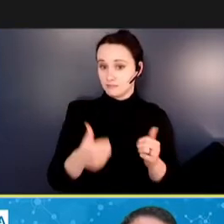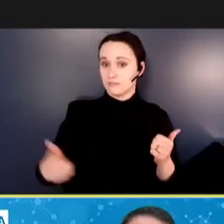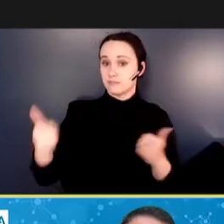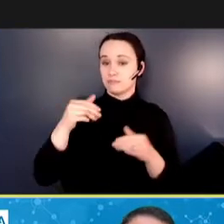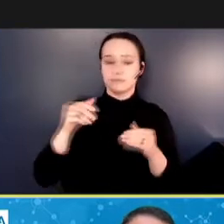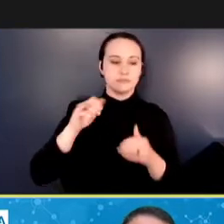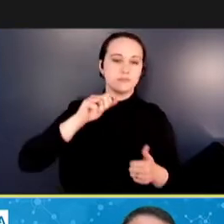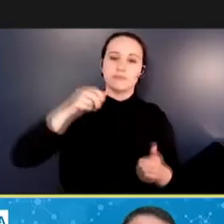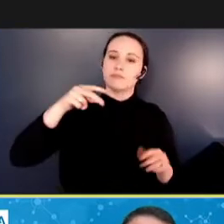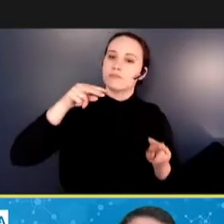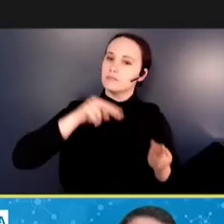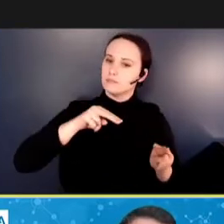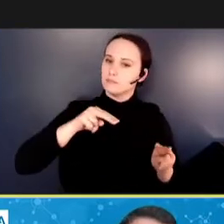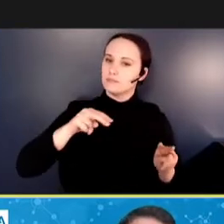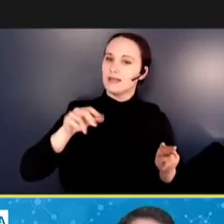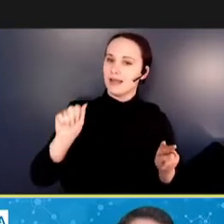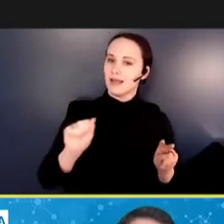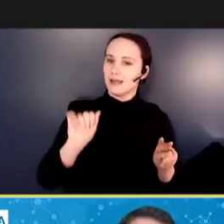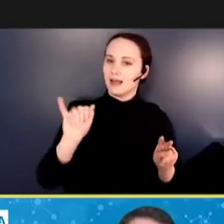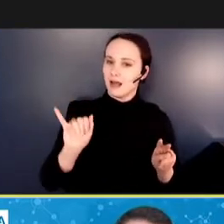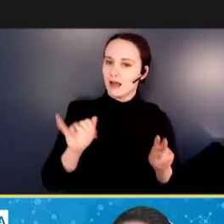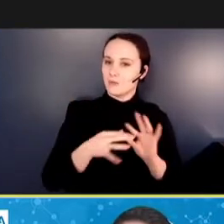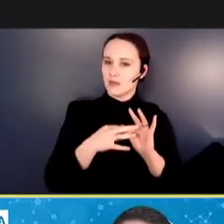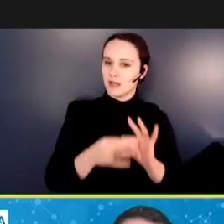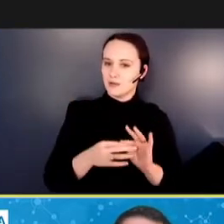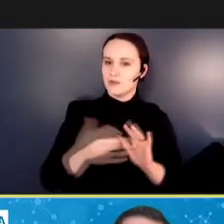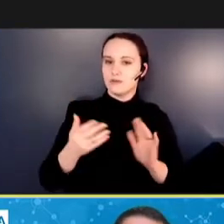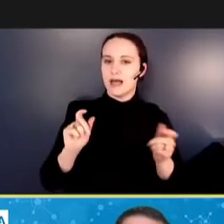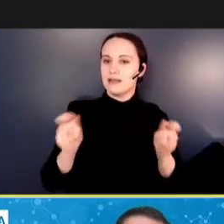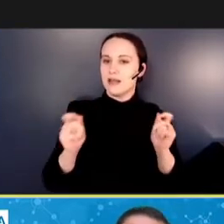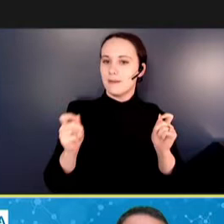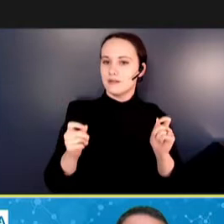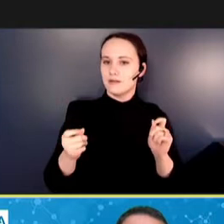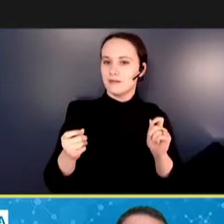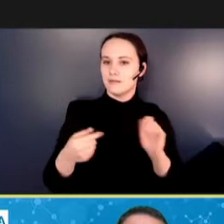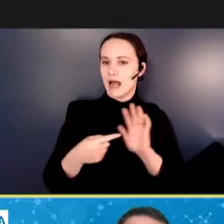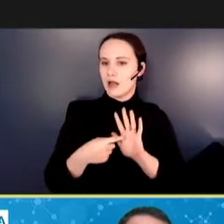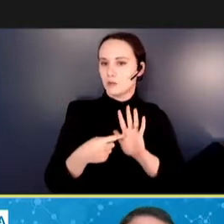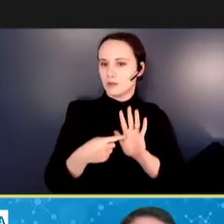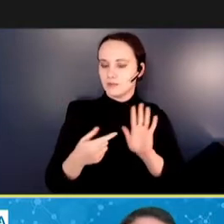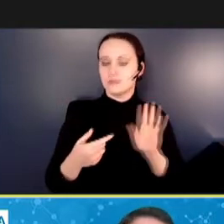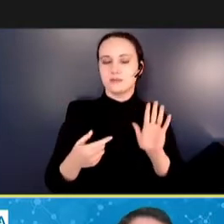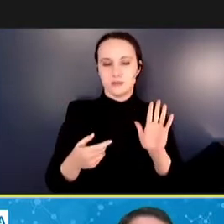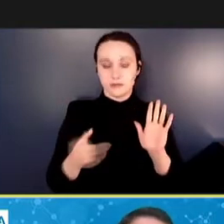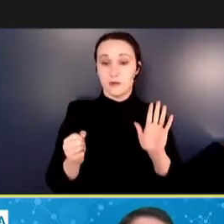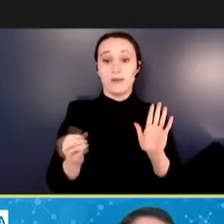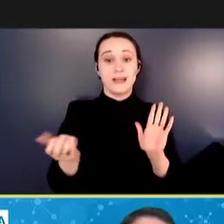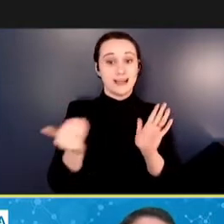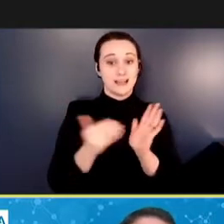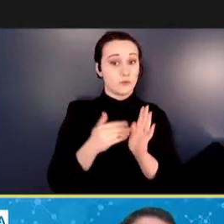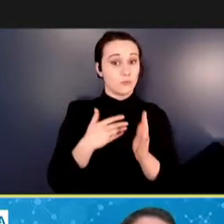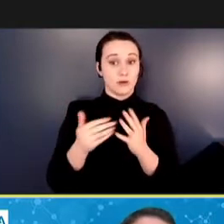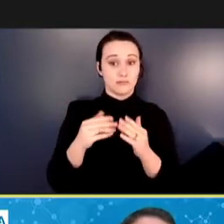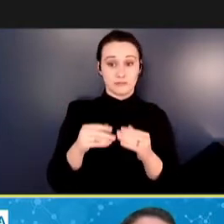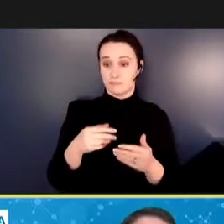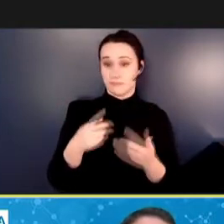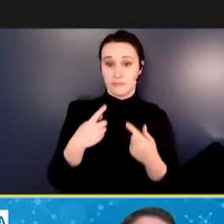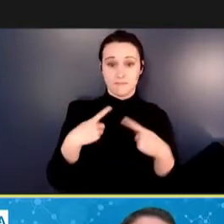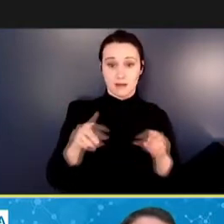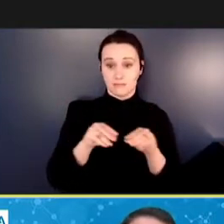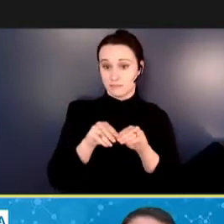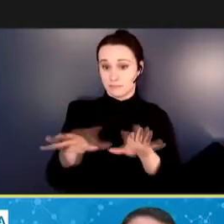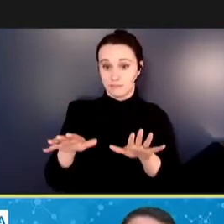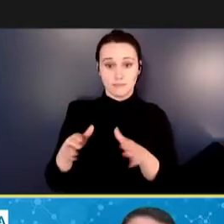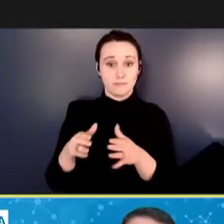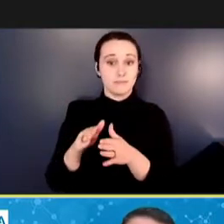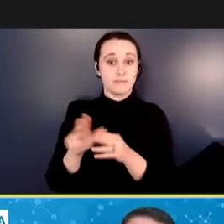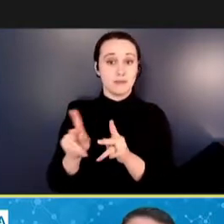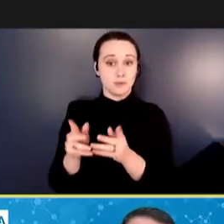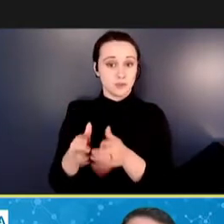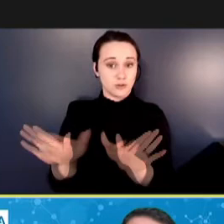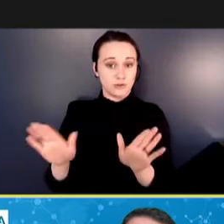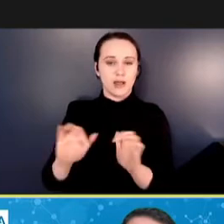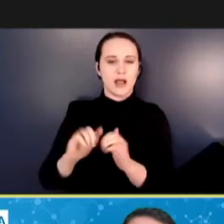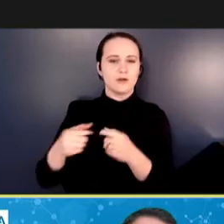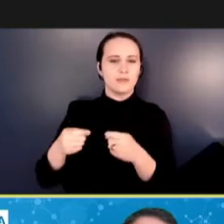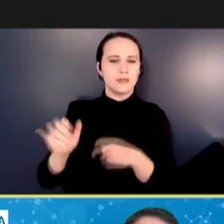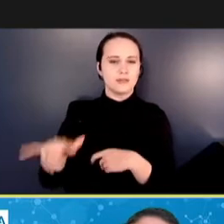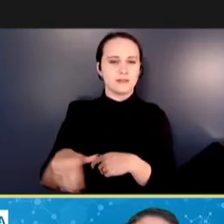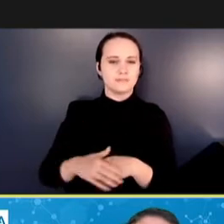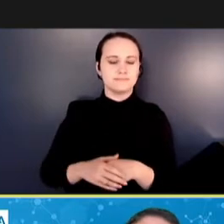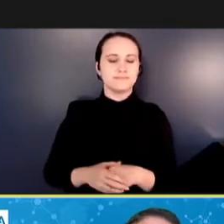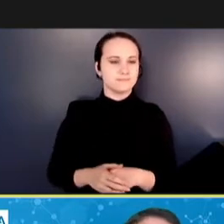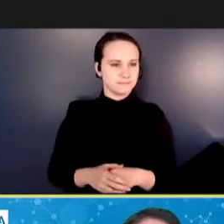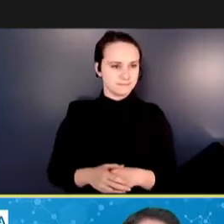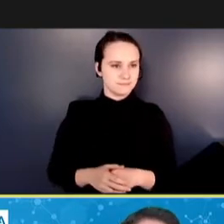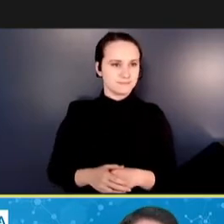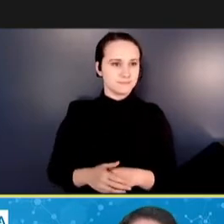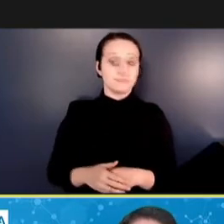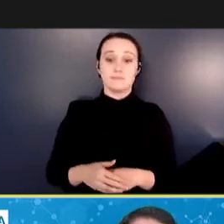to adaptive algorithms after approval and once deployed to the public. As I mentioned previously,